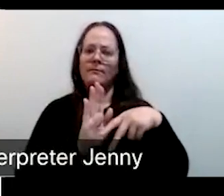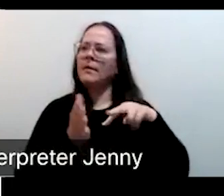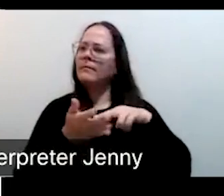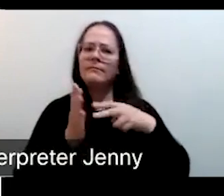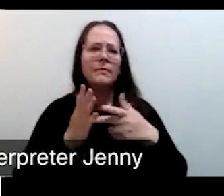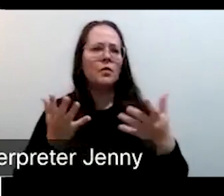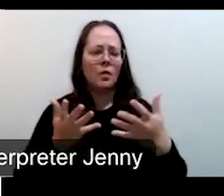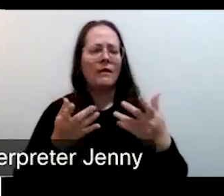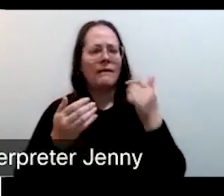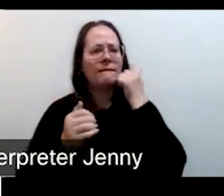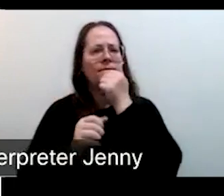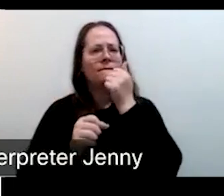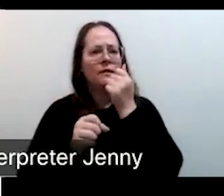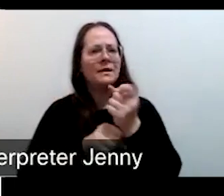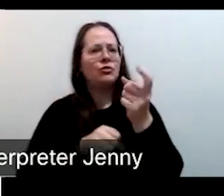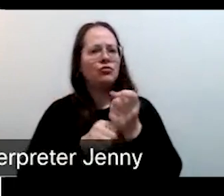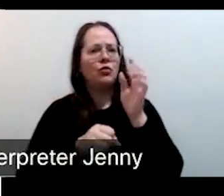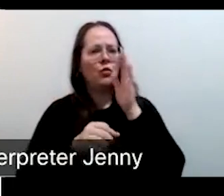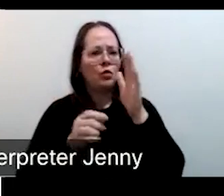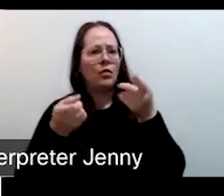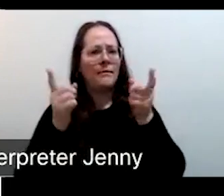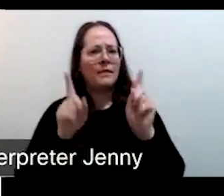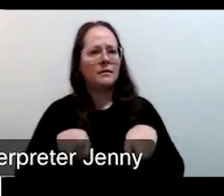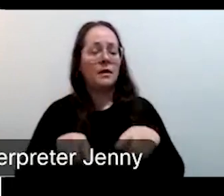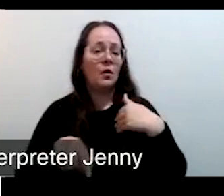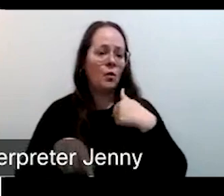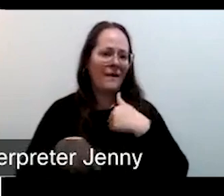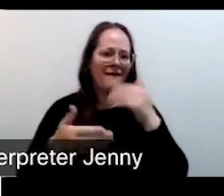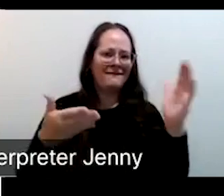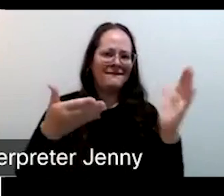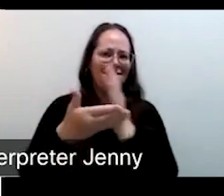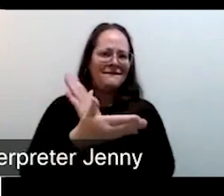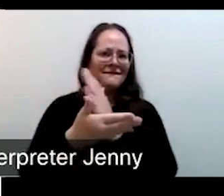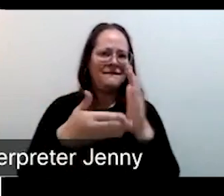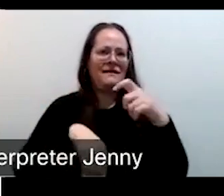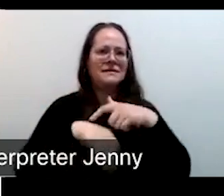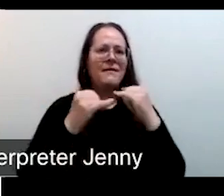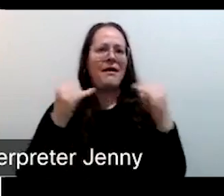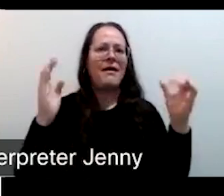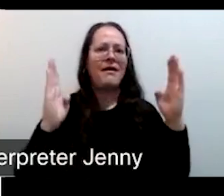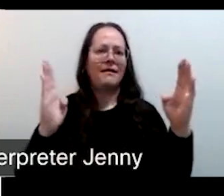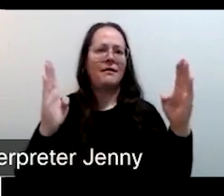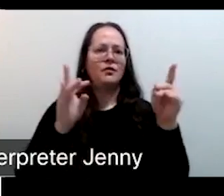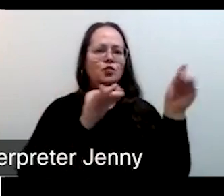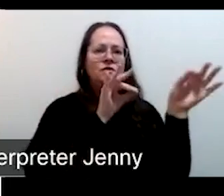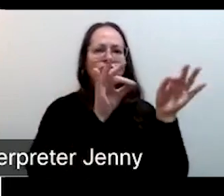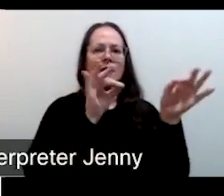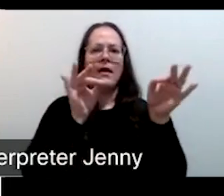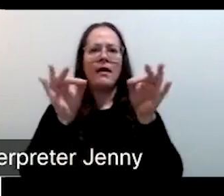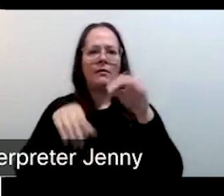Here is a visual timeline of the program that we will describe to give you a sense of when key events happen.